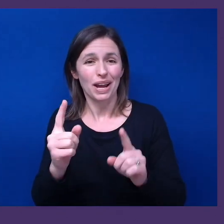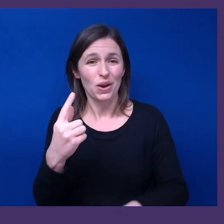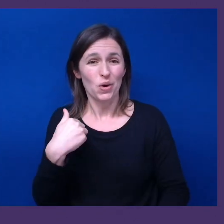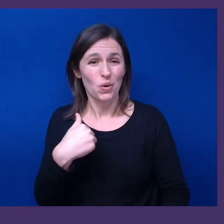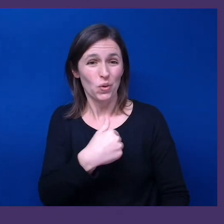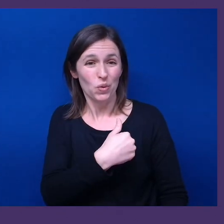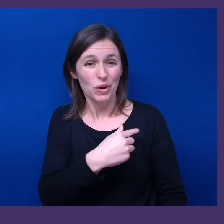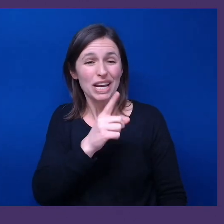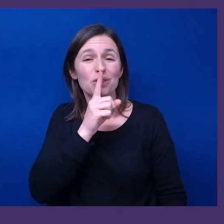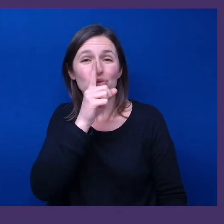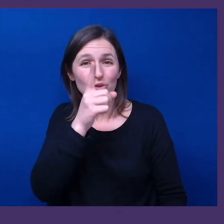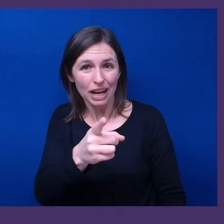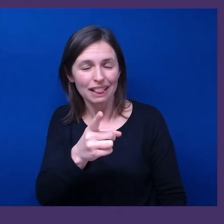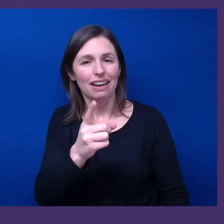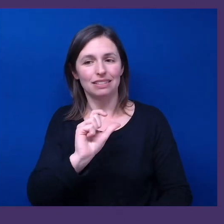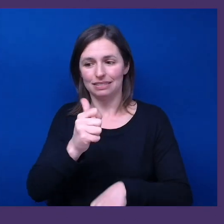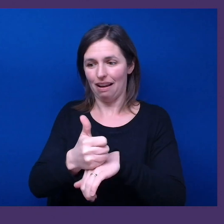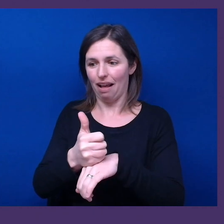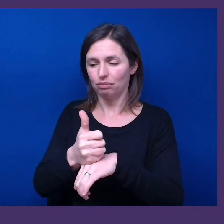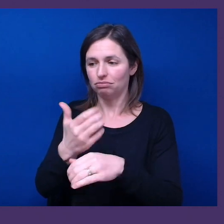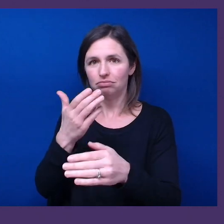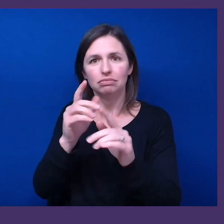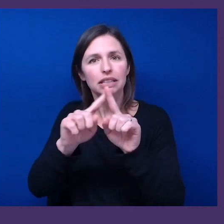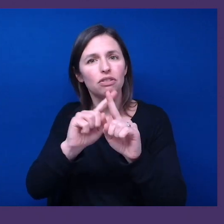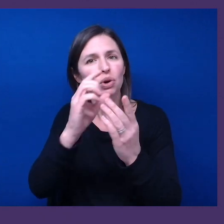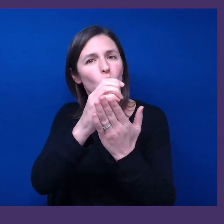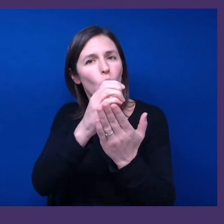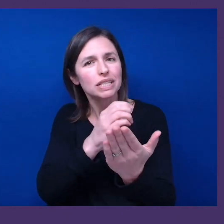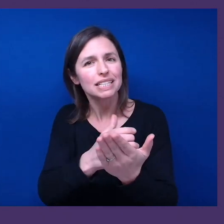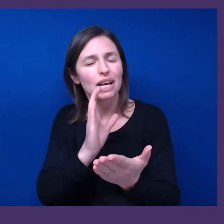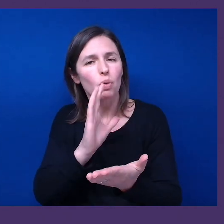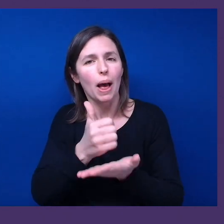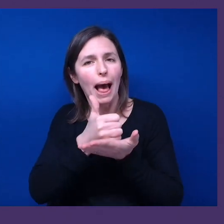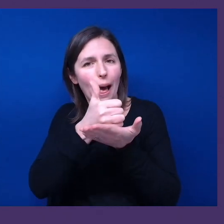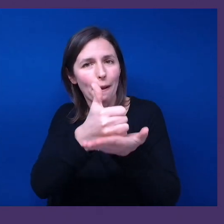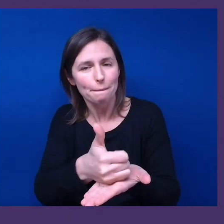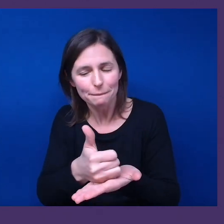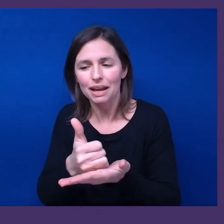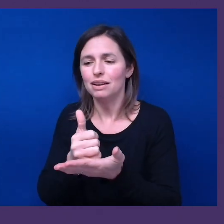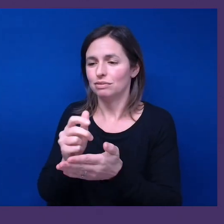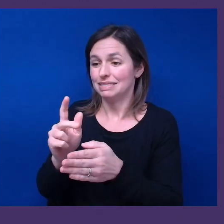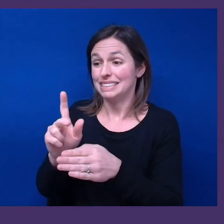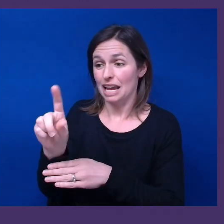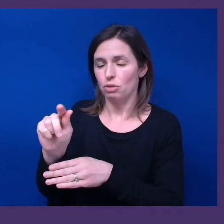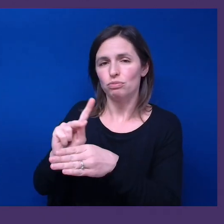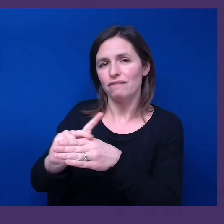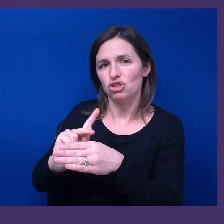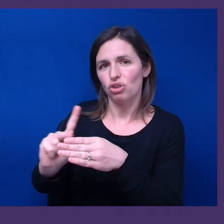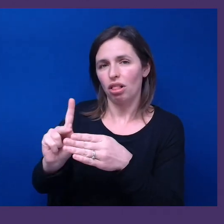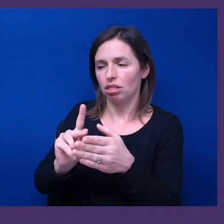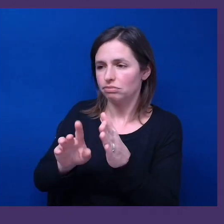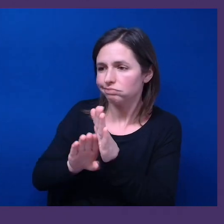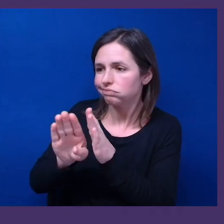on AI prompt engineering to help disabled professionals get ahead and break into high-demand roles.